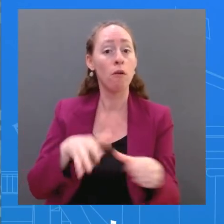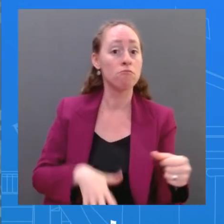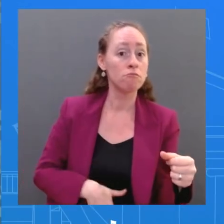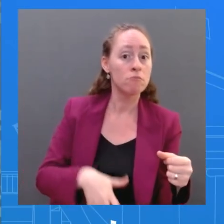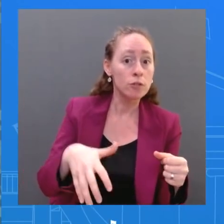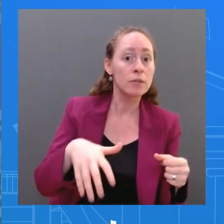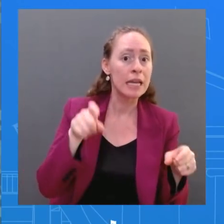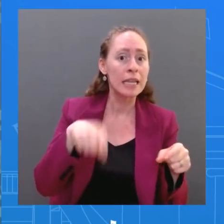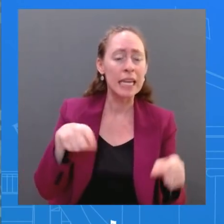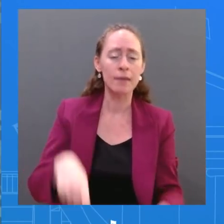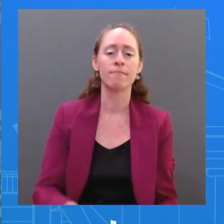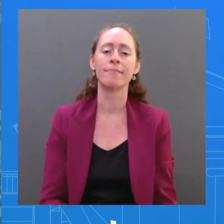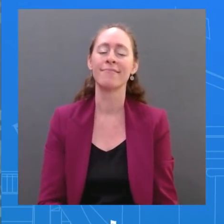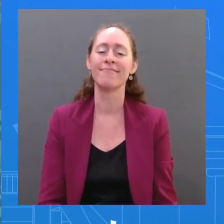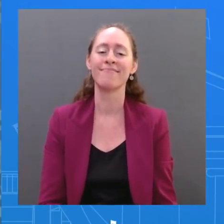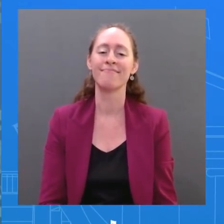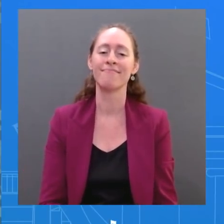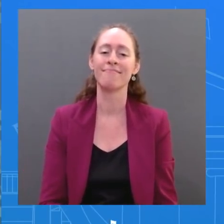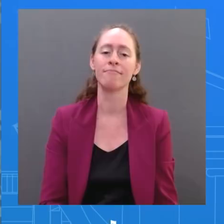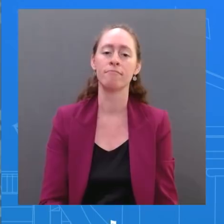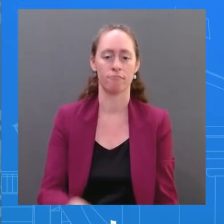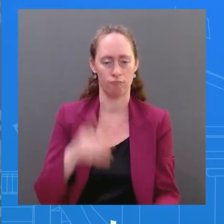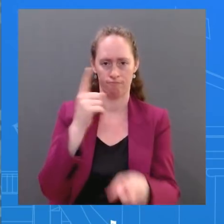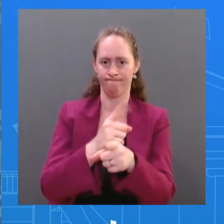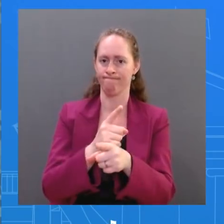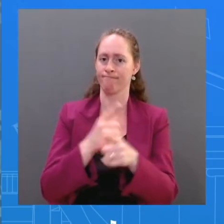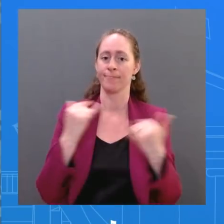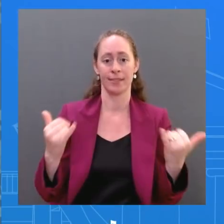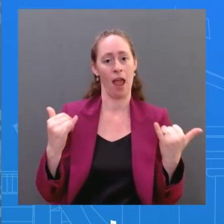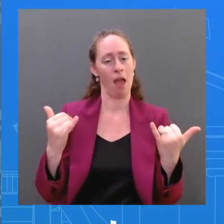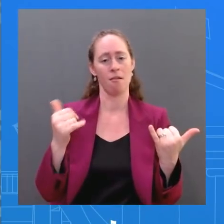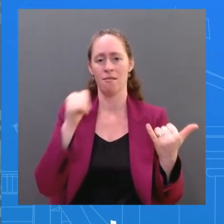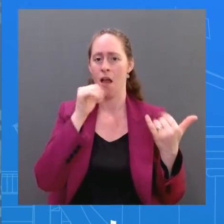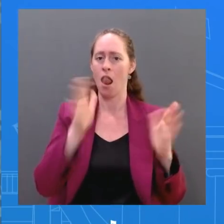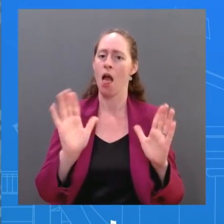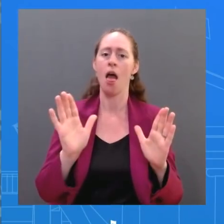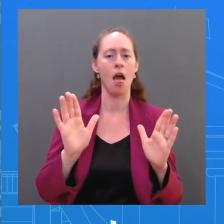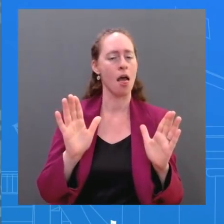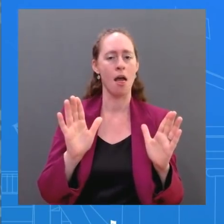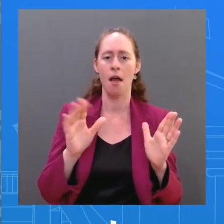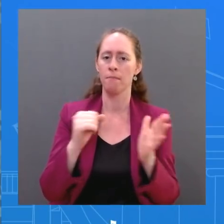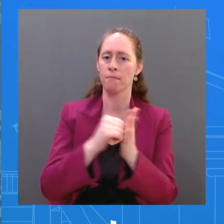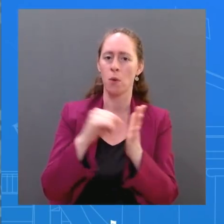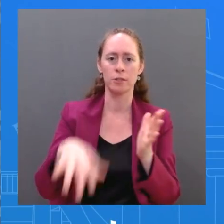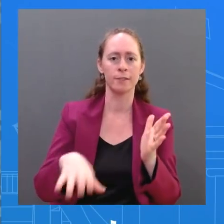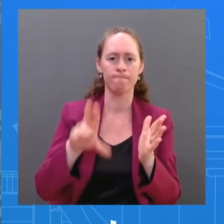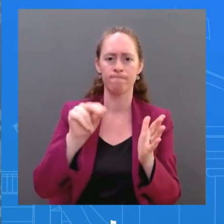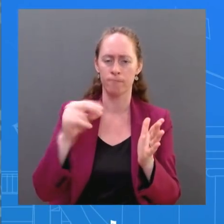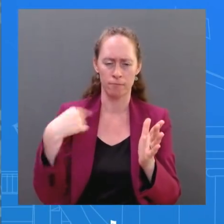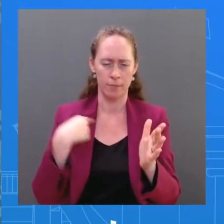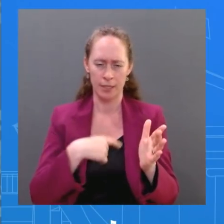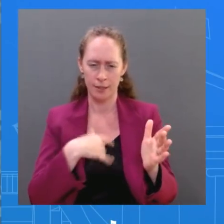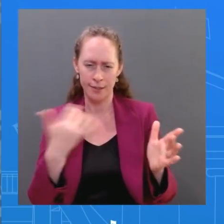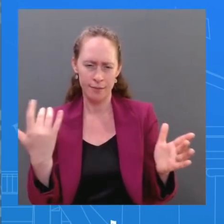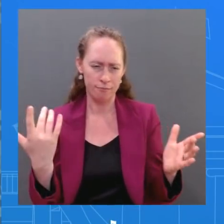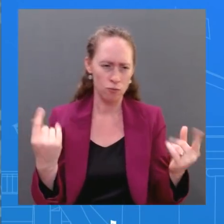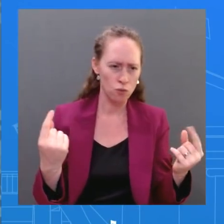We're going to continue to review, we're going to continue to explore every possible option to protect women's rights and access to reproductive health.